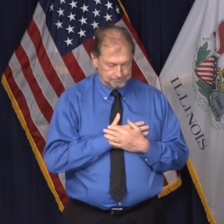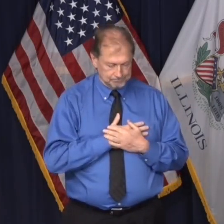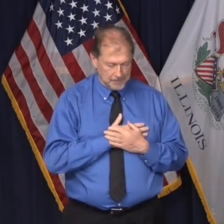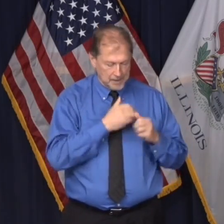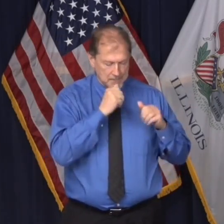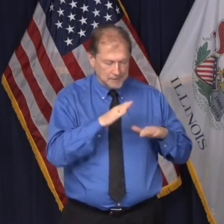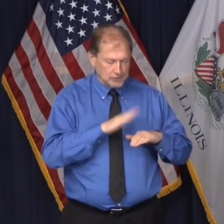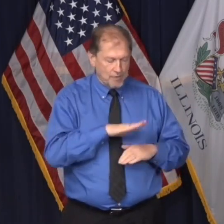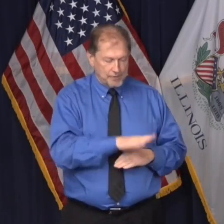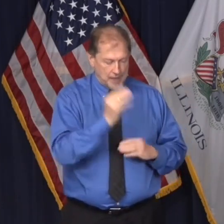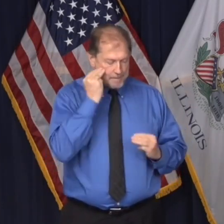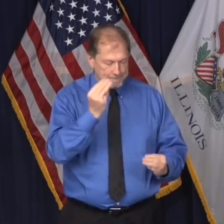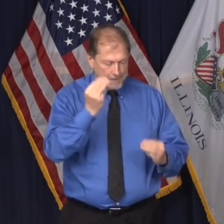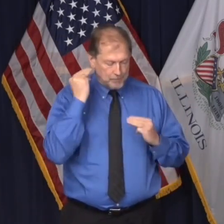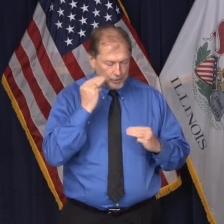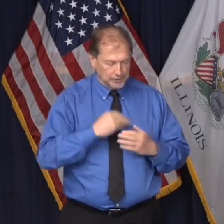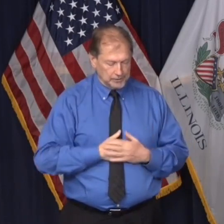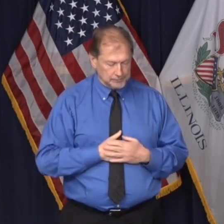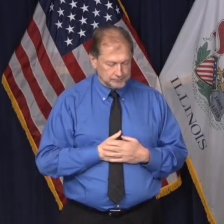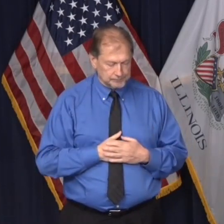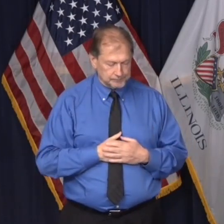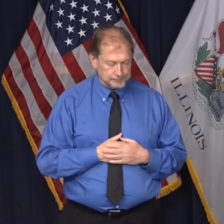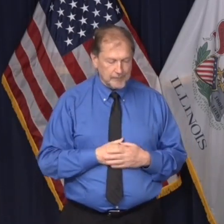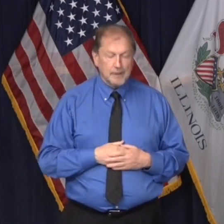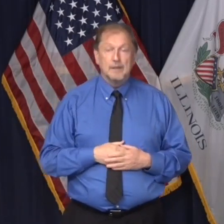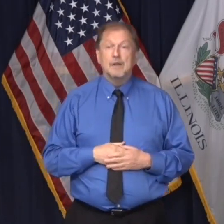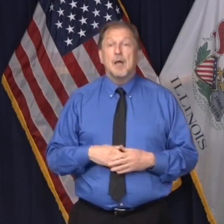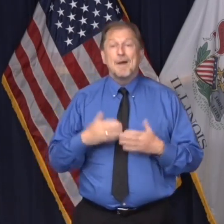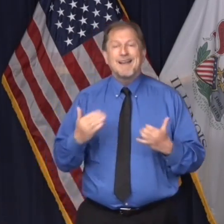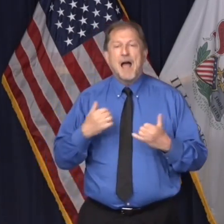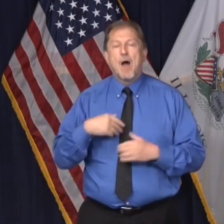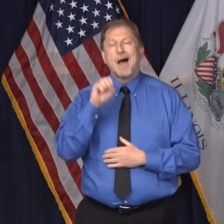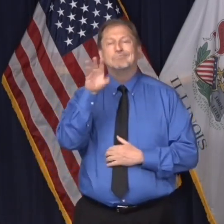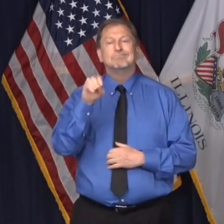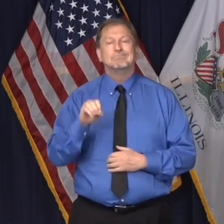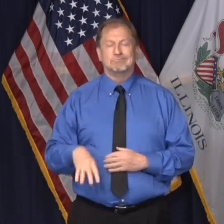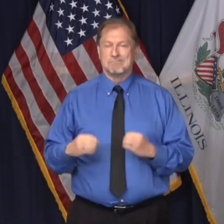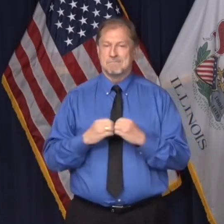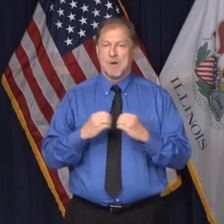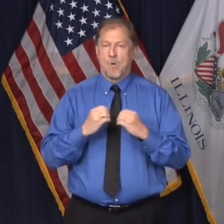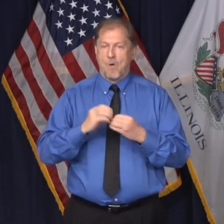KNOWN FATALITIES IN ILLINOIS SINCE THE BEGINNING OF THIS PANDEMIC. MAY THEIR MEMORIES BE FOR A